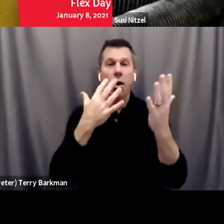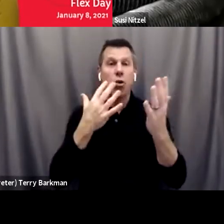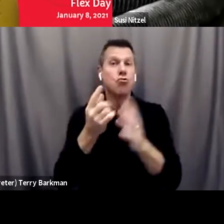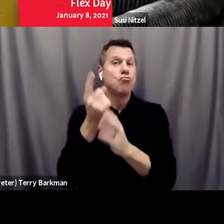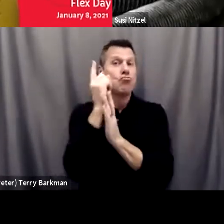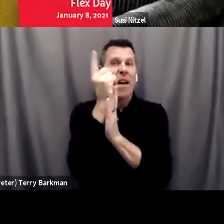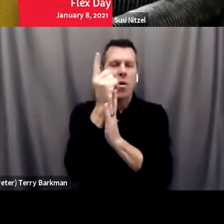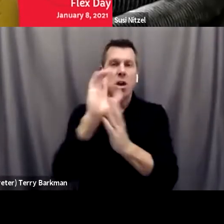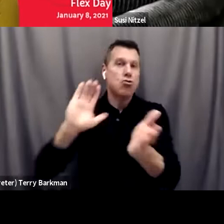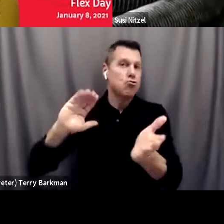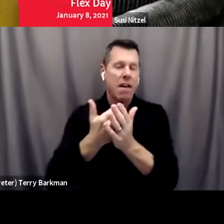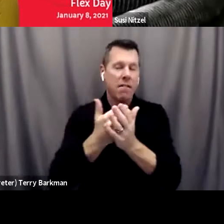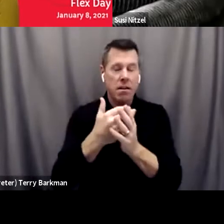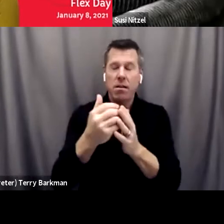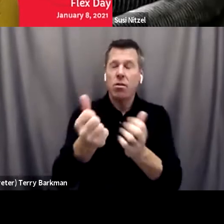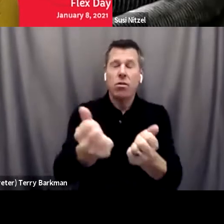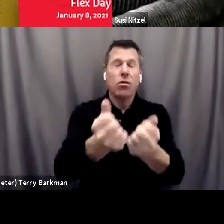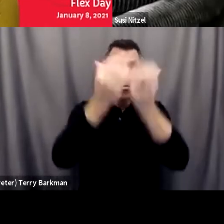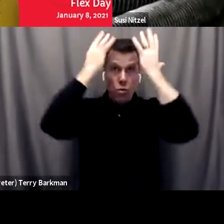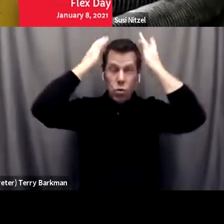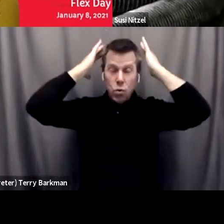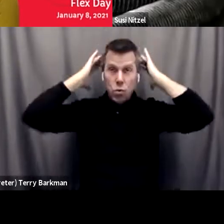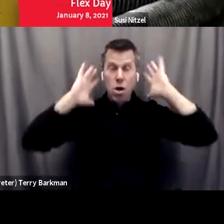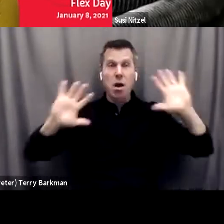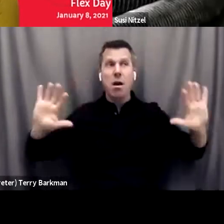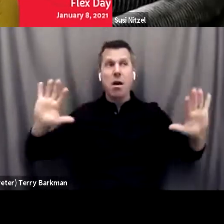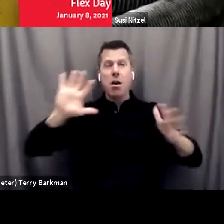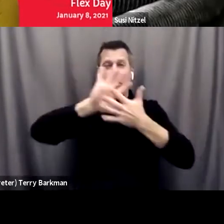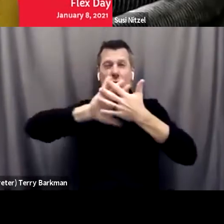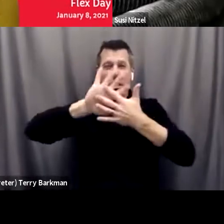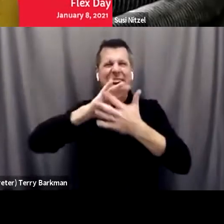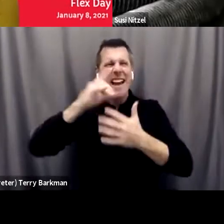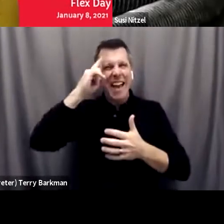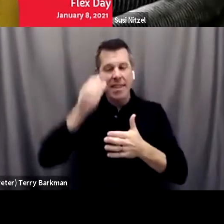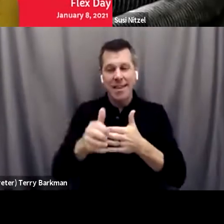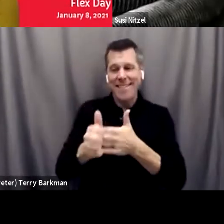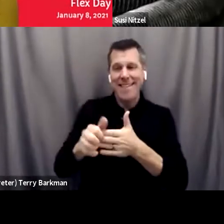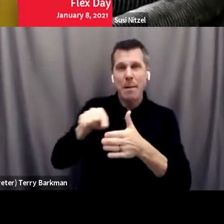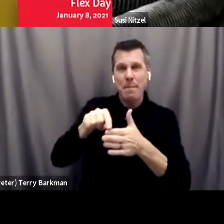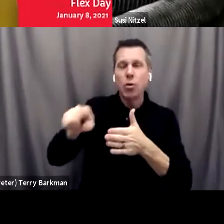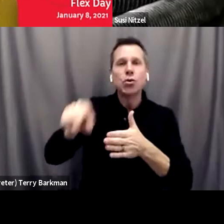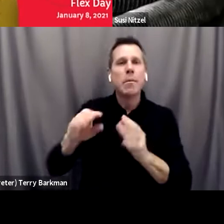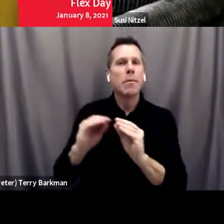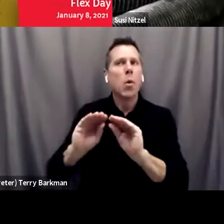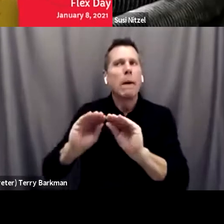when they get to us. Because I think the pathway is supposed to clear those things up. And it's supposed to be specific, and so they can get to their end goal.